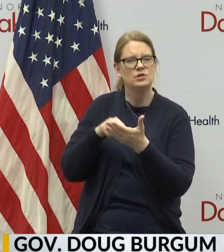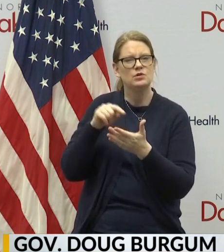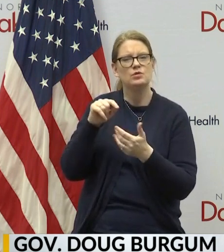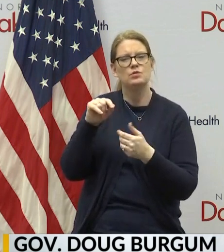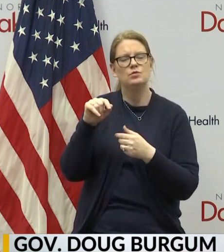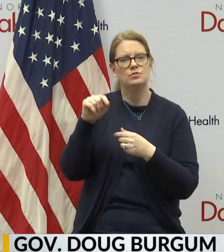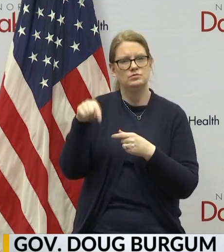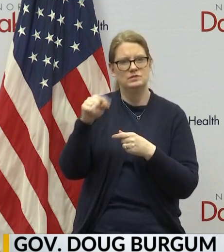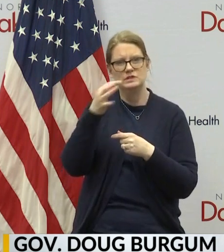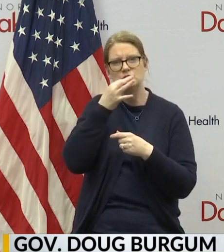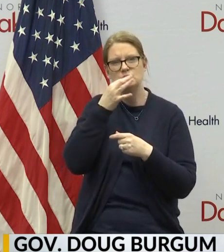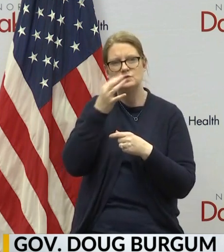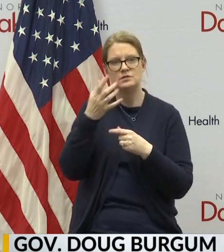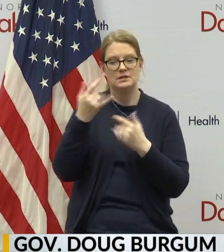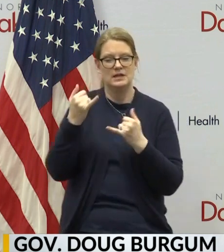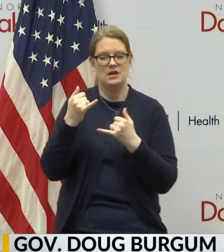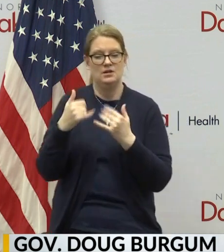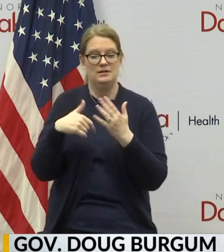UNEMPLOYMENT TAXES AND FILING A